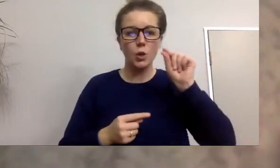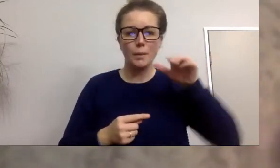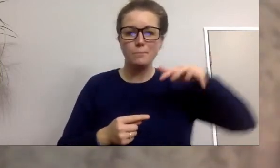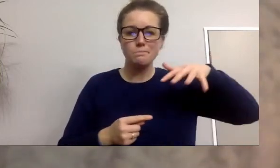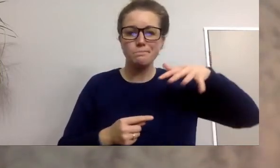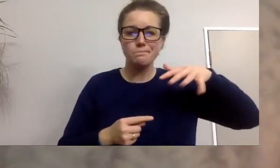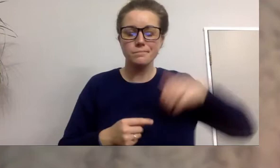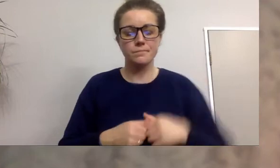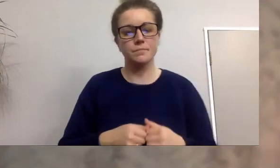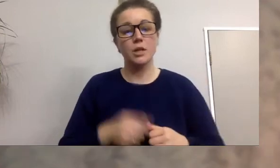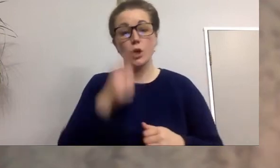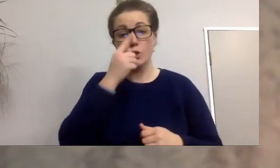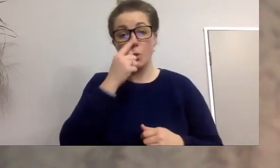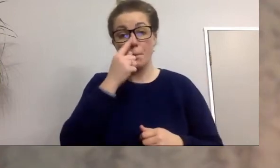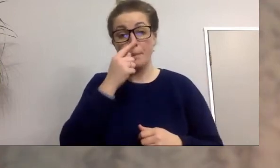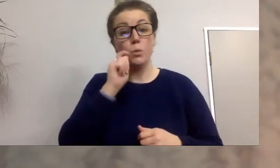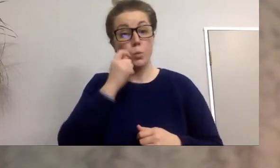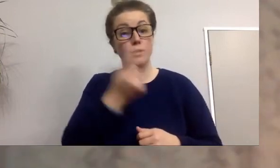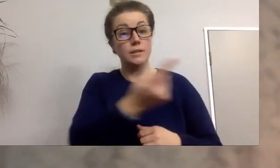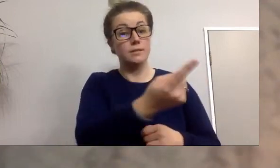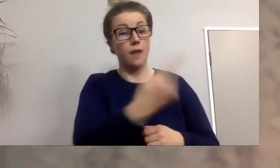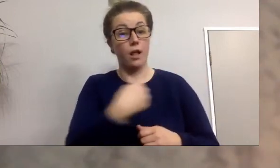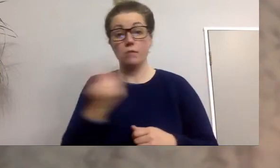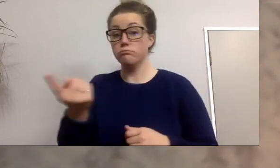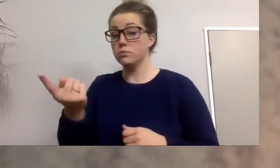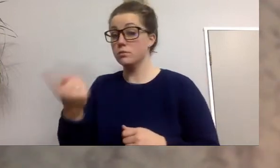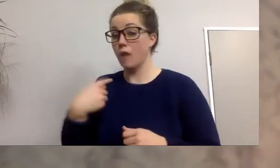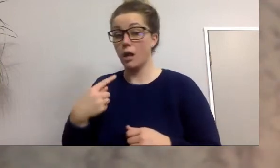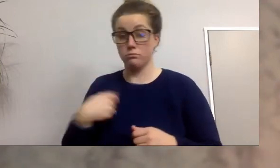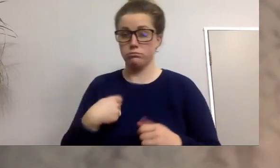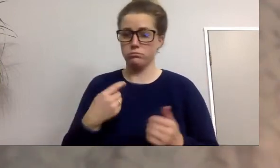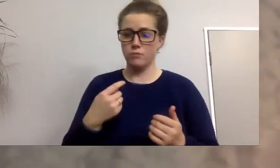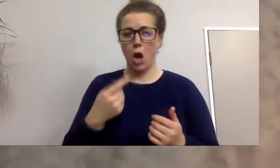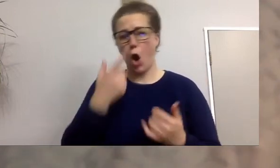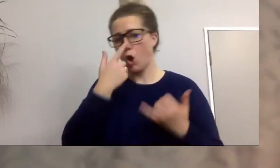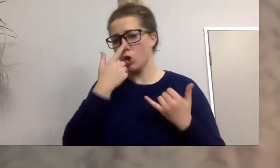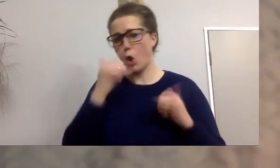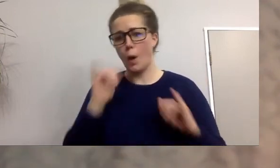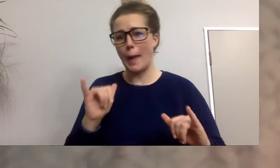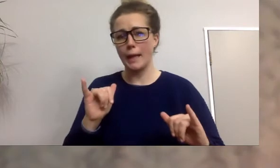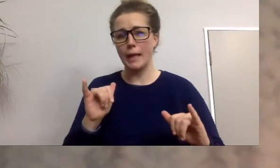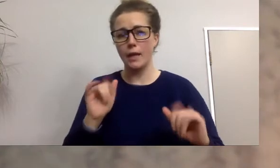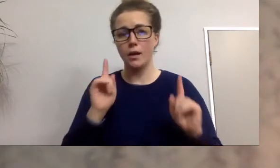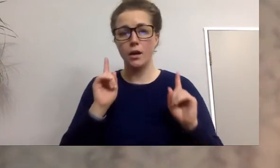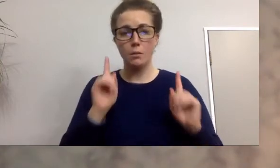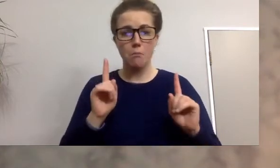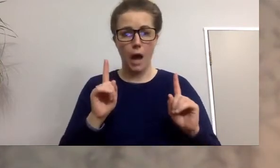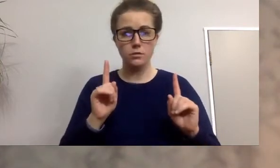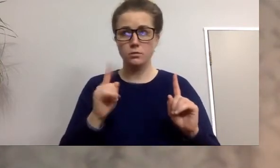say that I'm very unlucky, but contrary to what people would think, I feel like